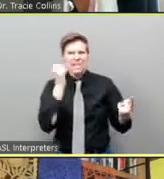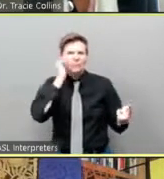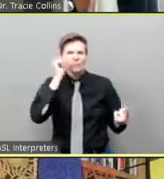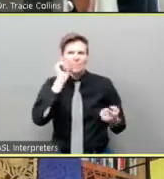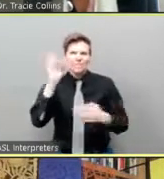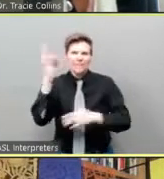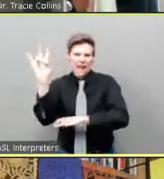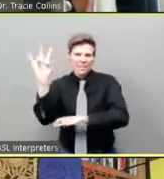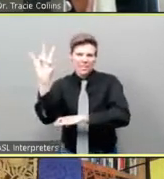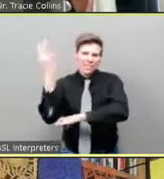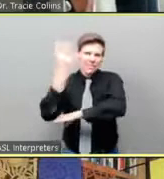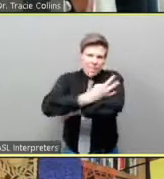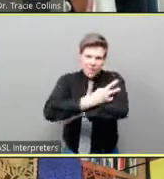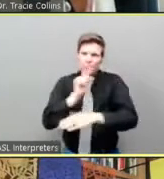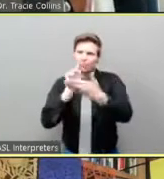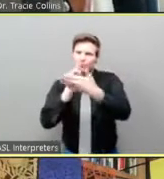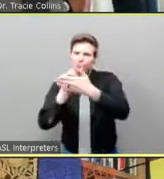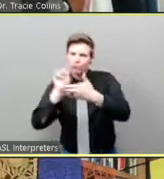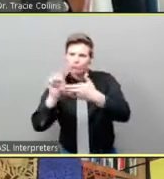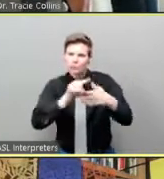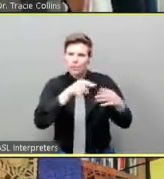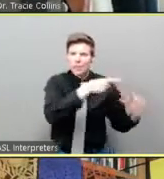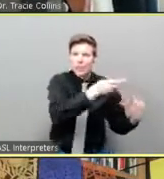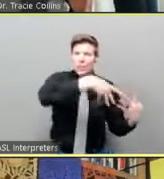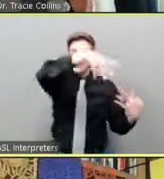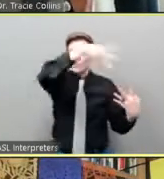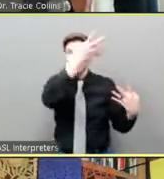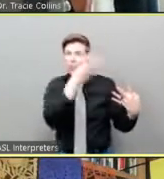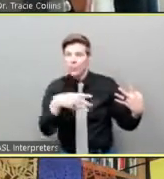regular watchers and you're very familiar just to reorient people. The